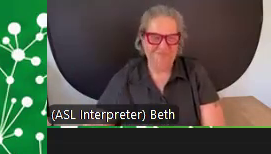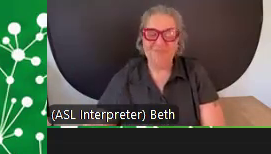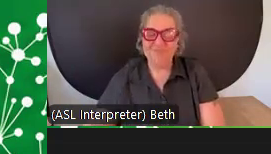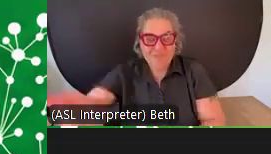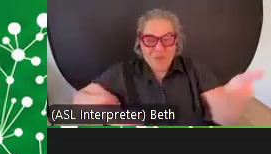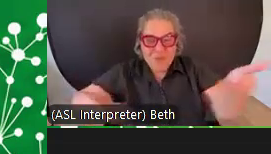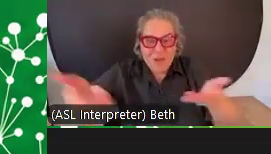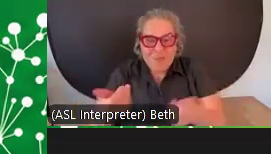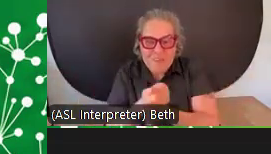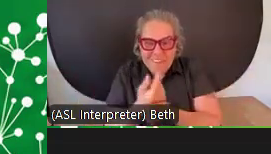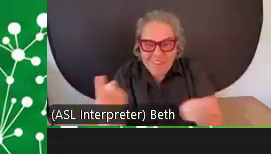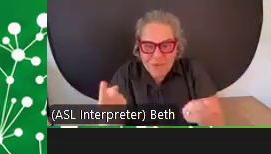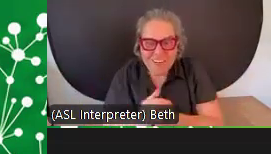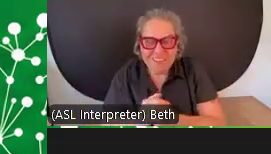So welcome, everyone.